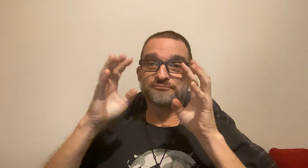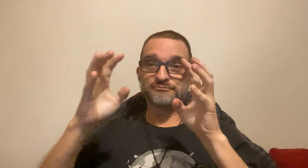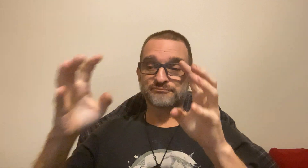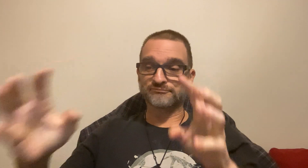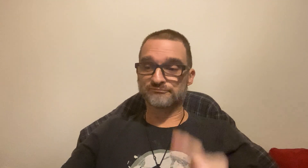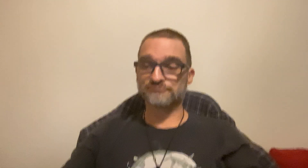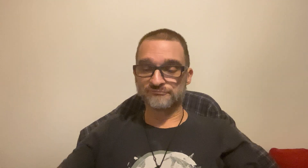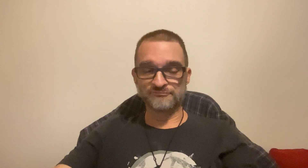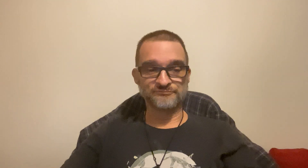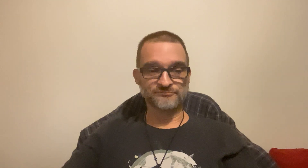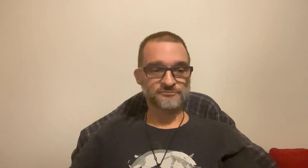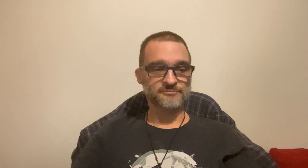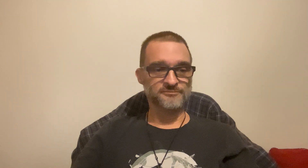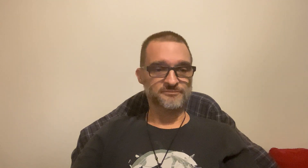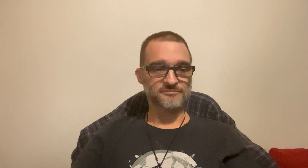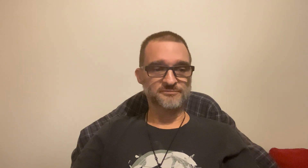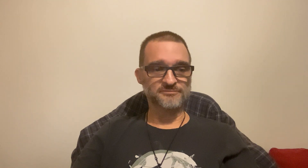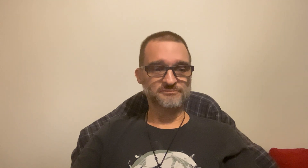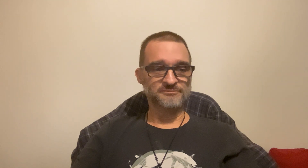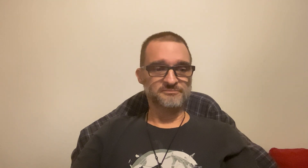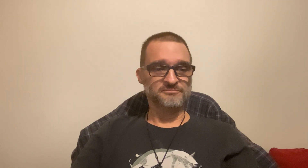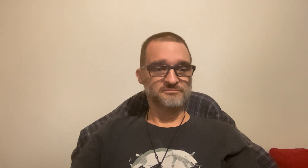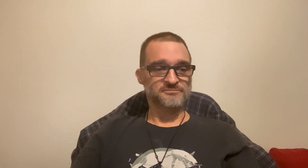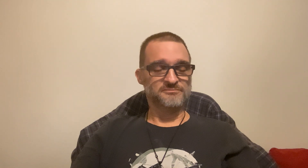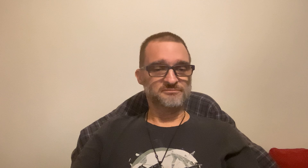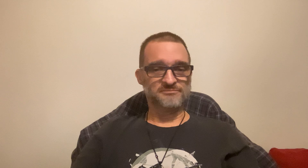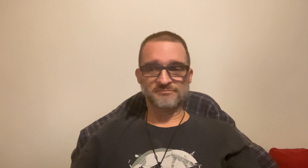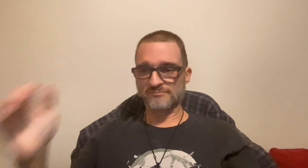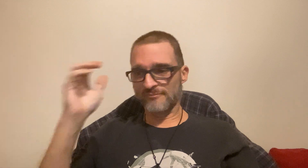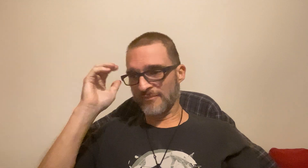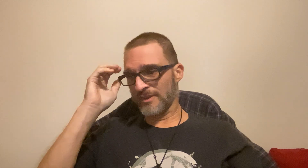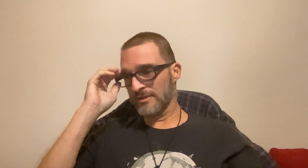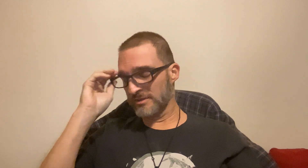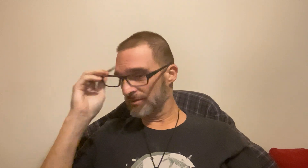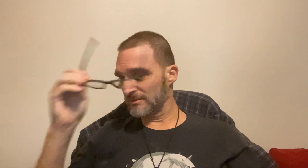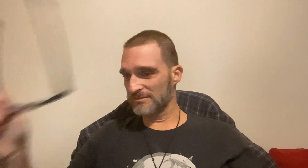Suddenly tears were bursting out of my eyes..